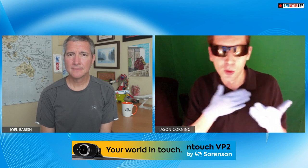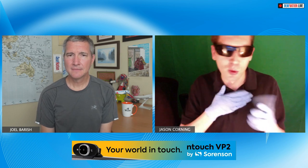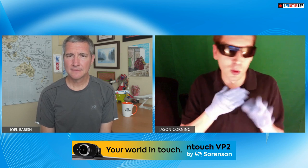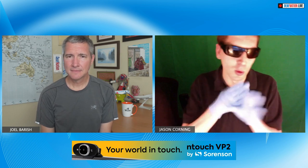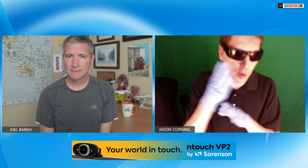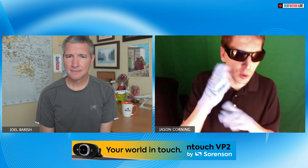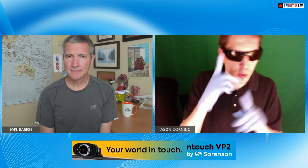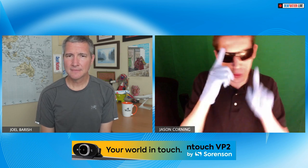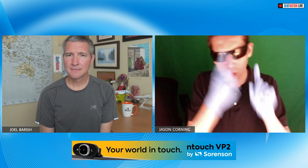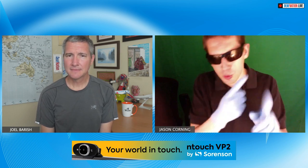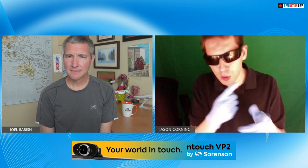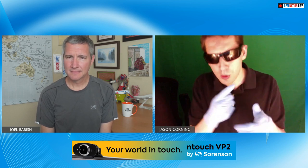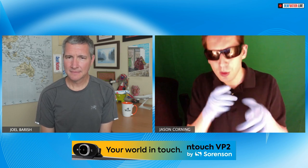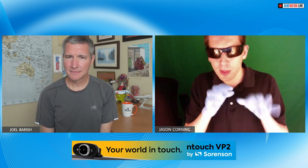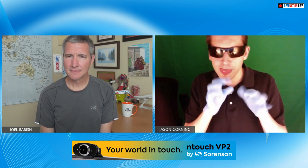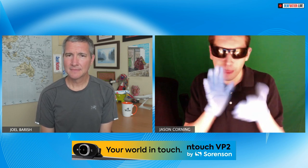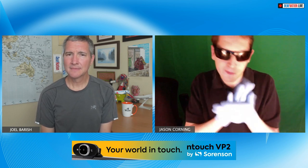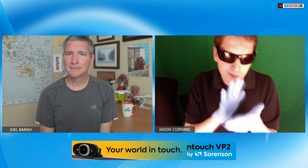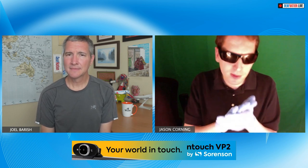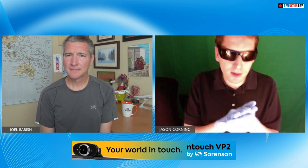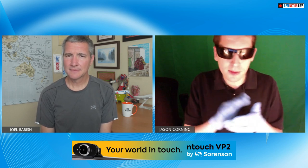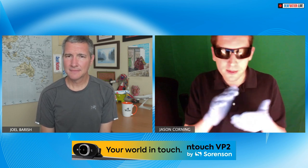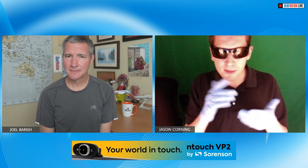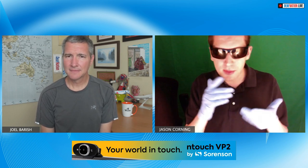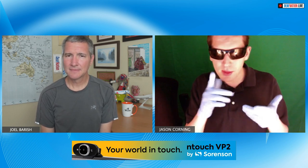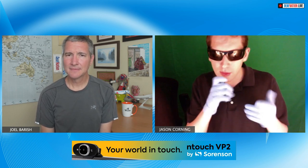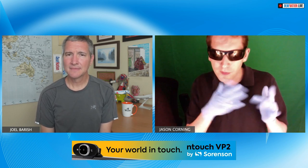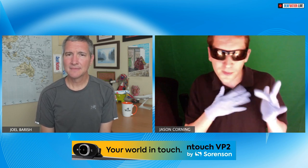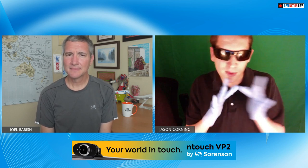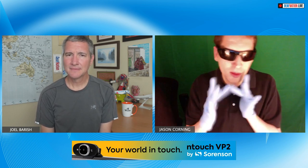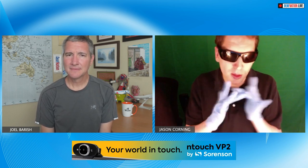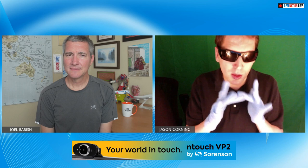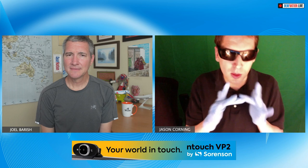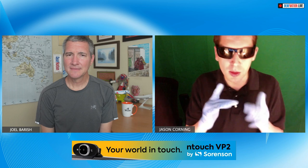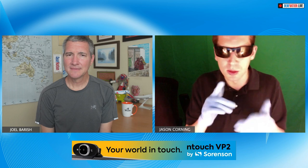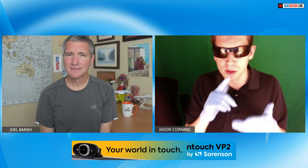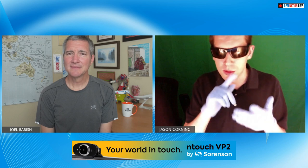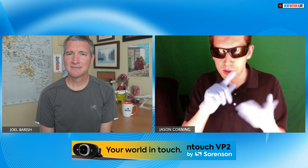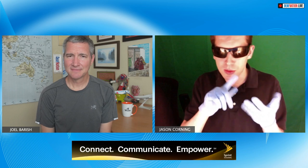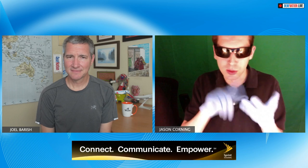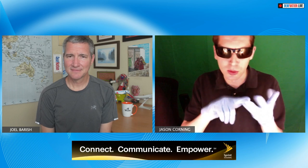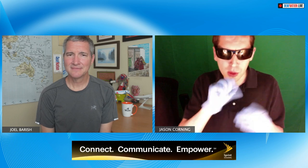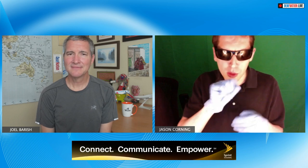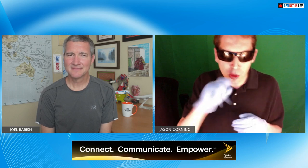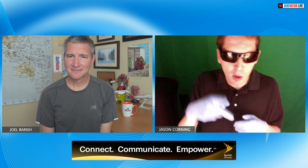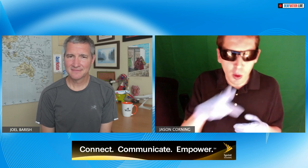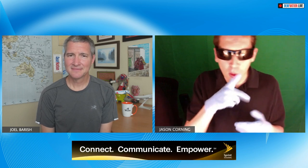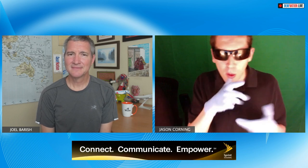curious how to set their goal, which school to go to, networking,